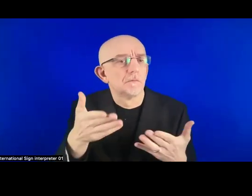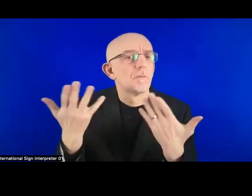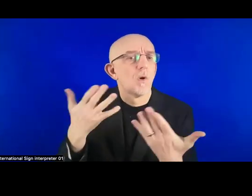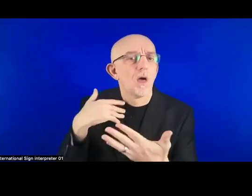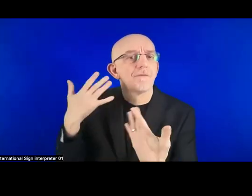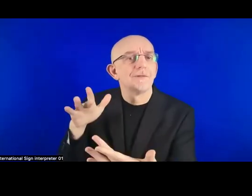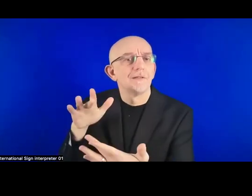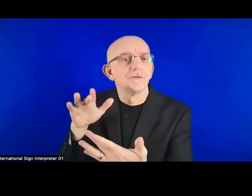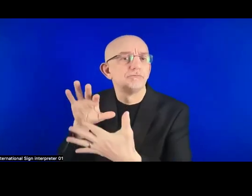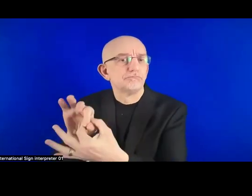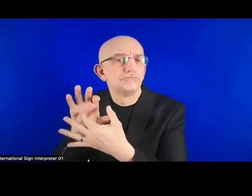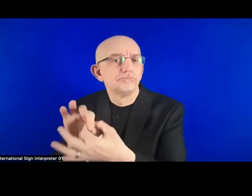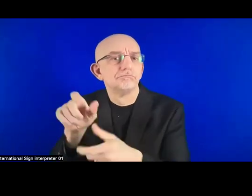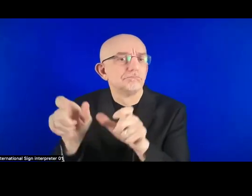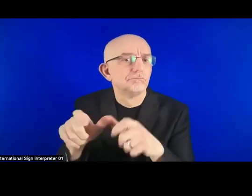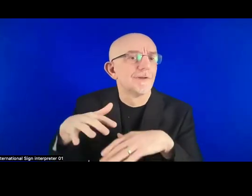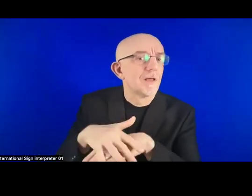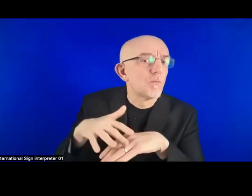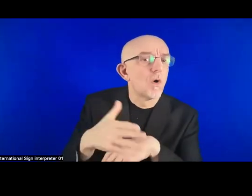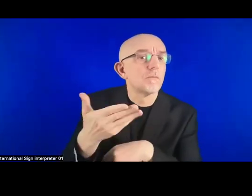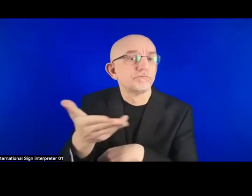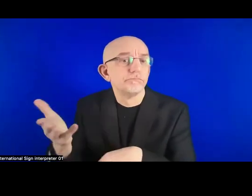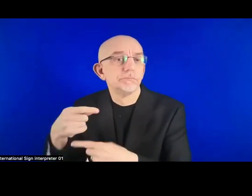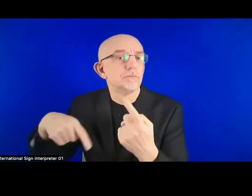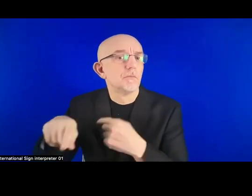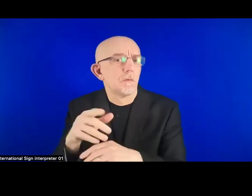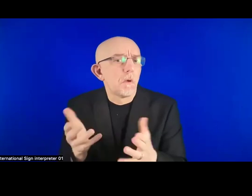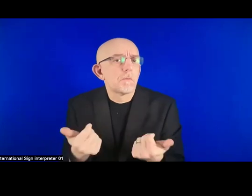organisations they would like to be based in or during the course of their